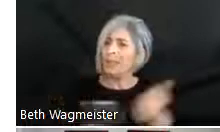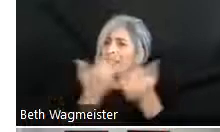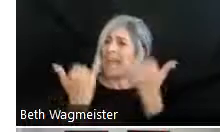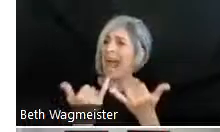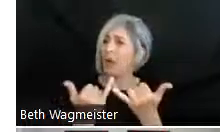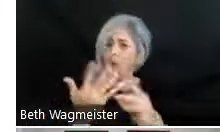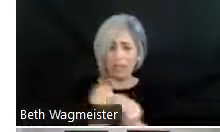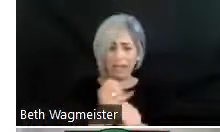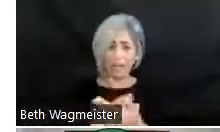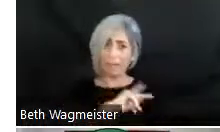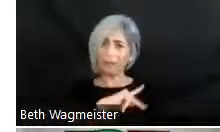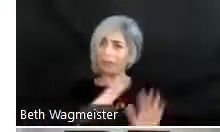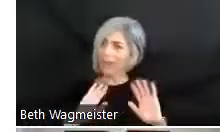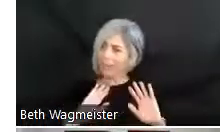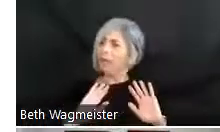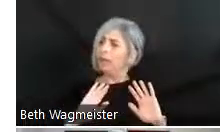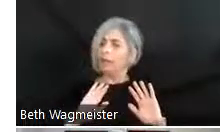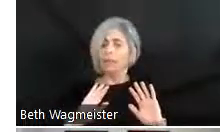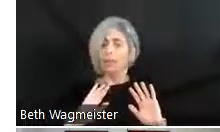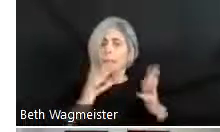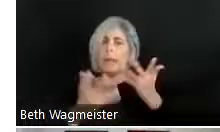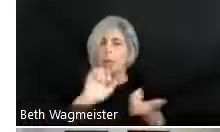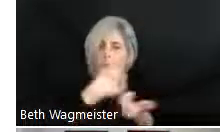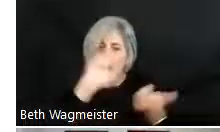Let's try to get her to change her perspective. Maybe we need to start with our perspective